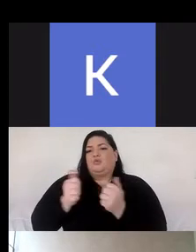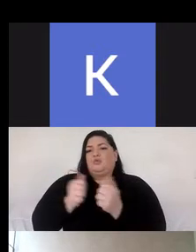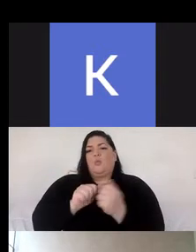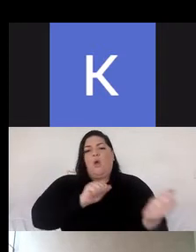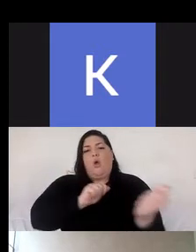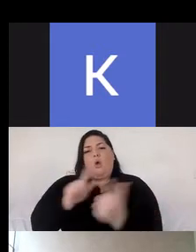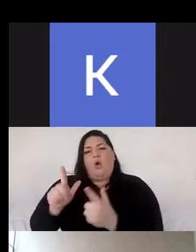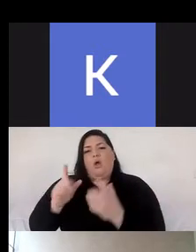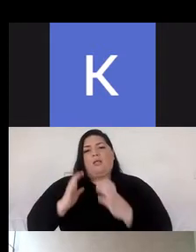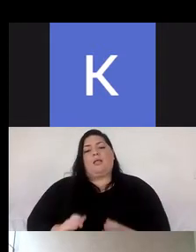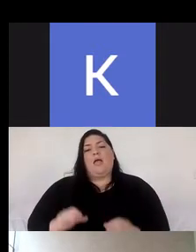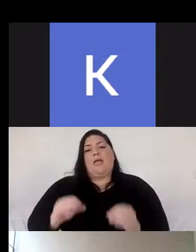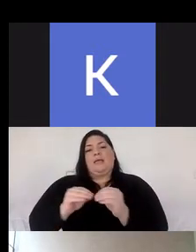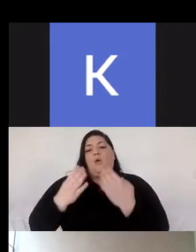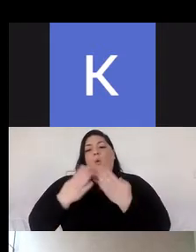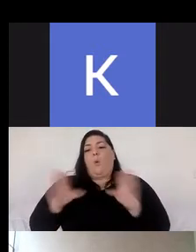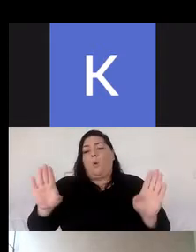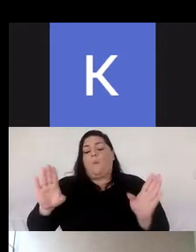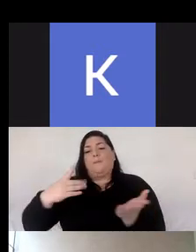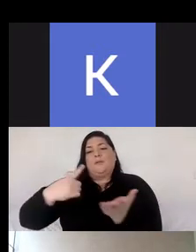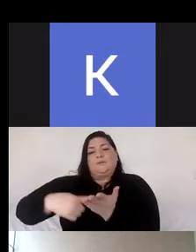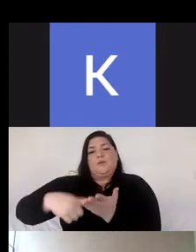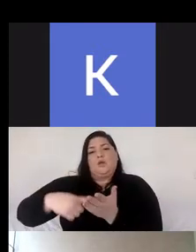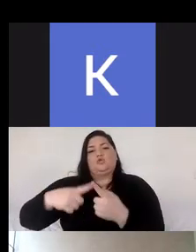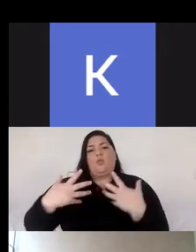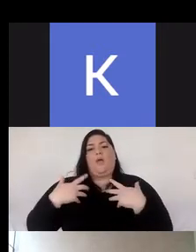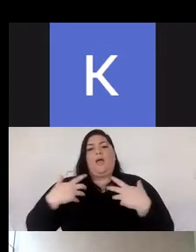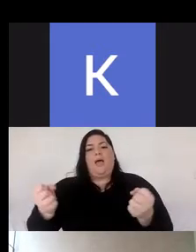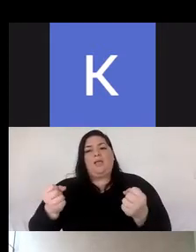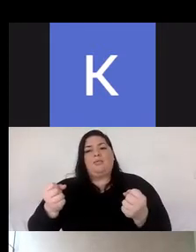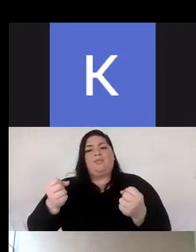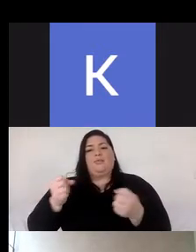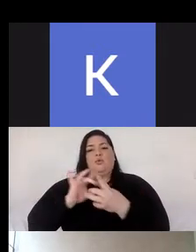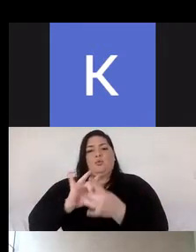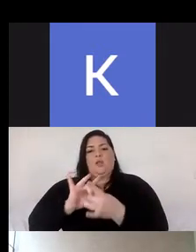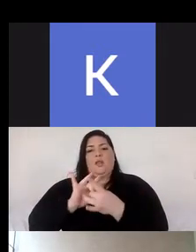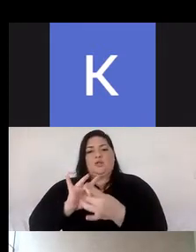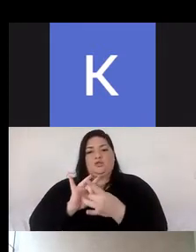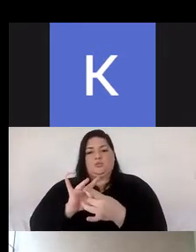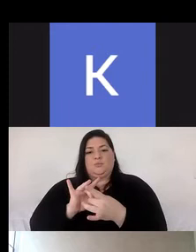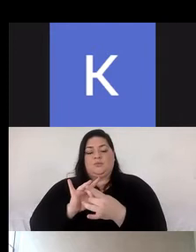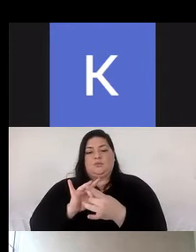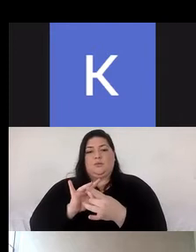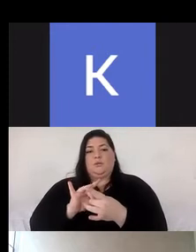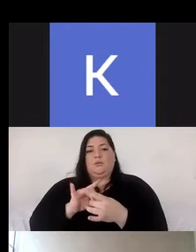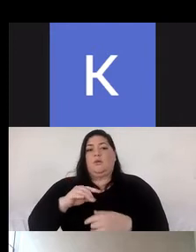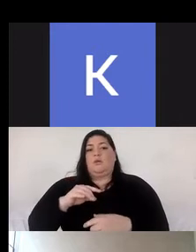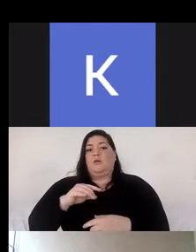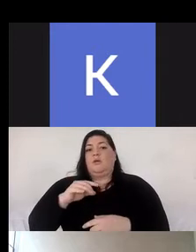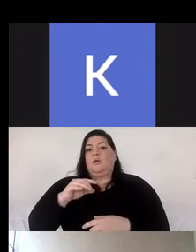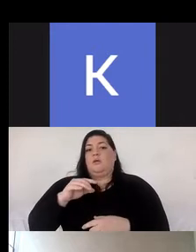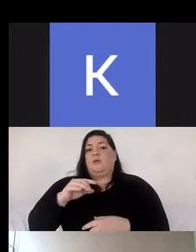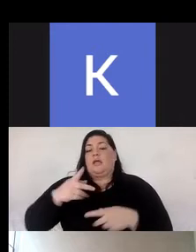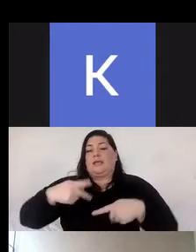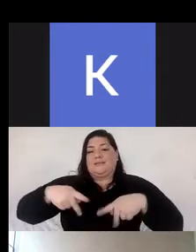in more open discussion around healthy sexual relationships, body integrity, consent, and the trauma